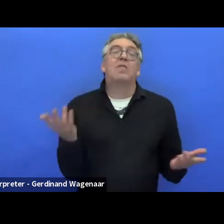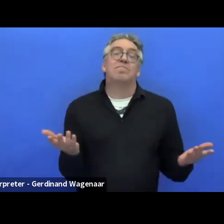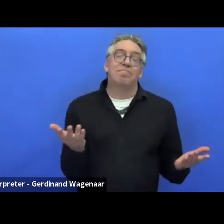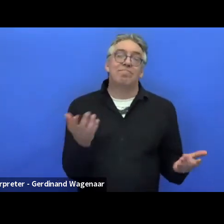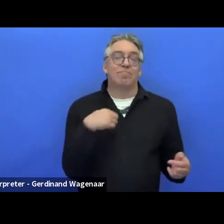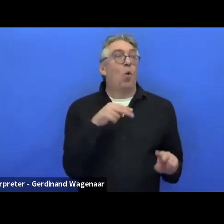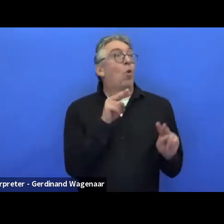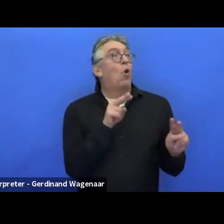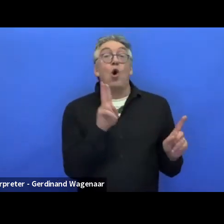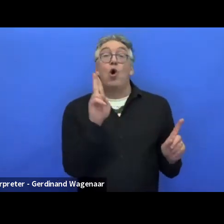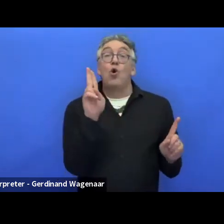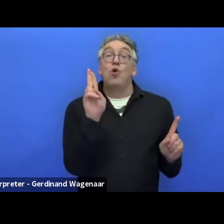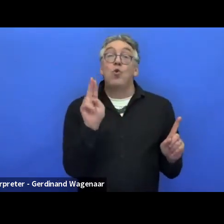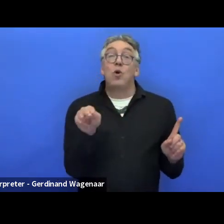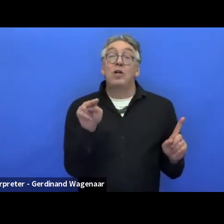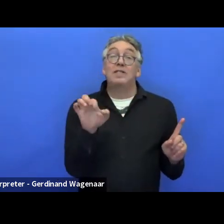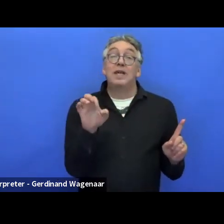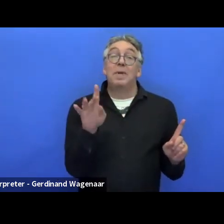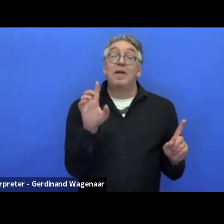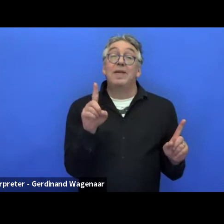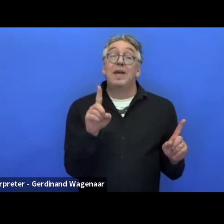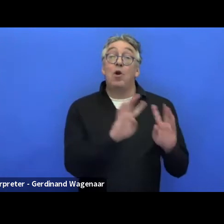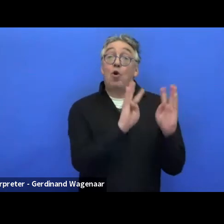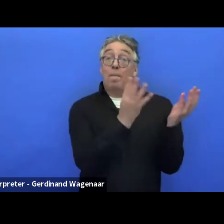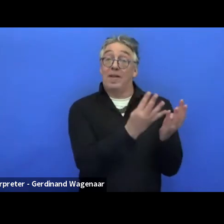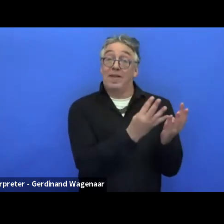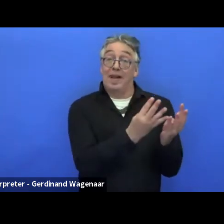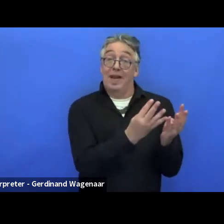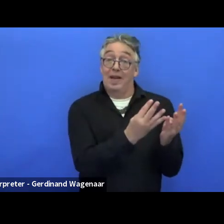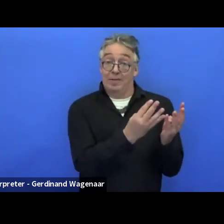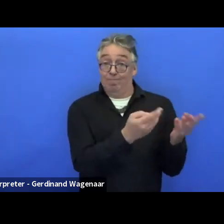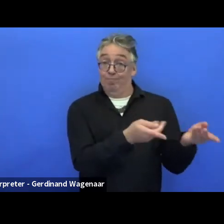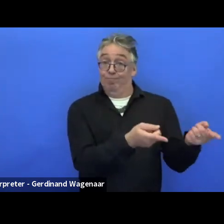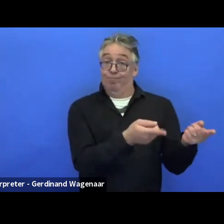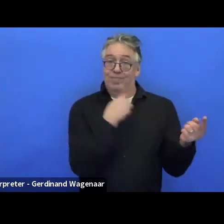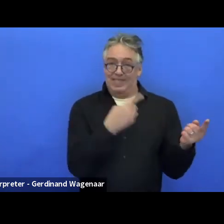the standards by the UNCRPD and the EU directive on accessibility